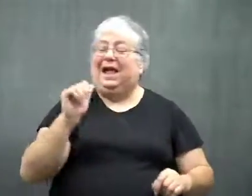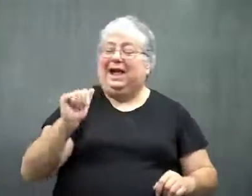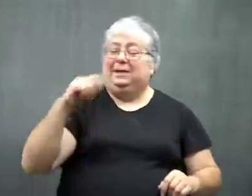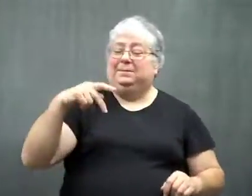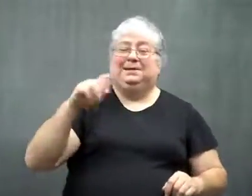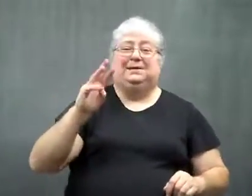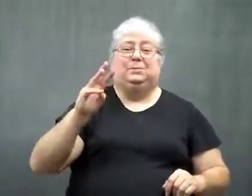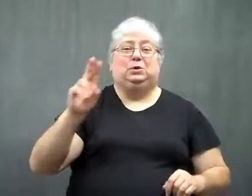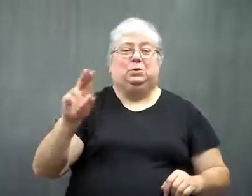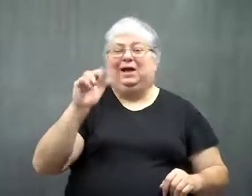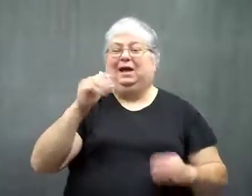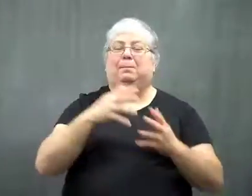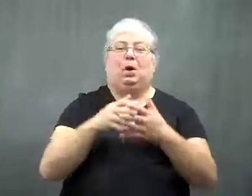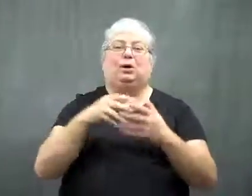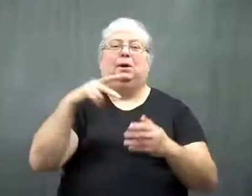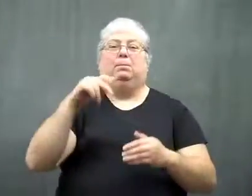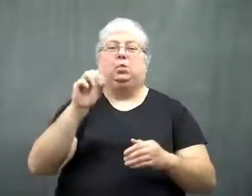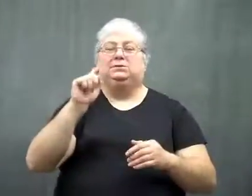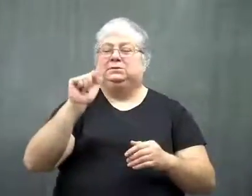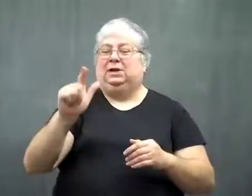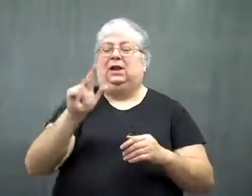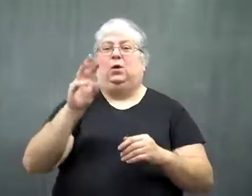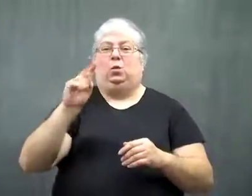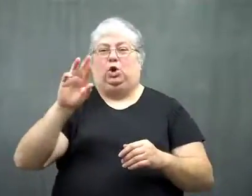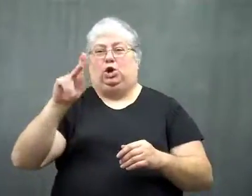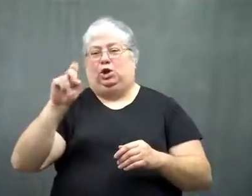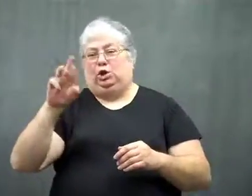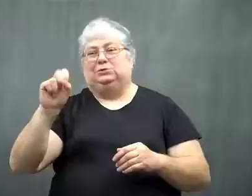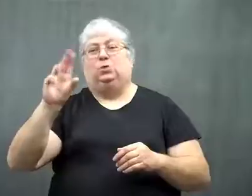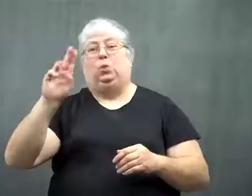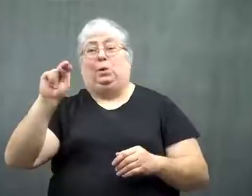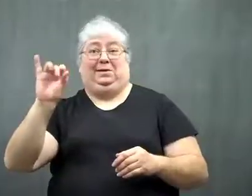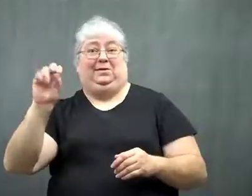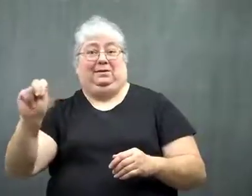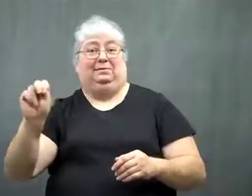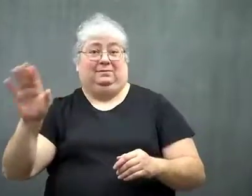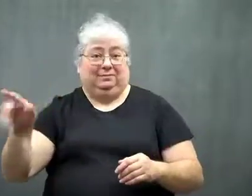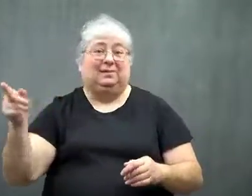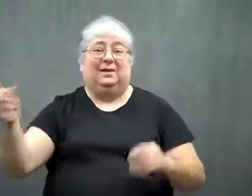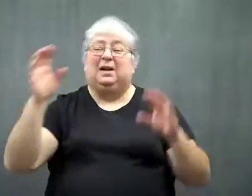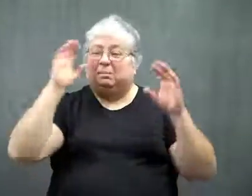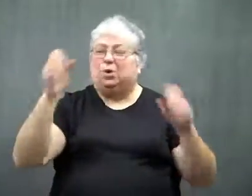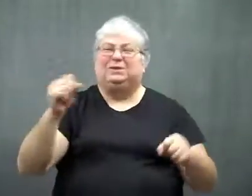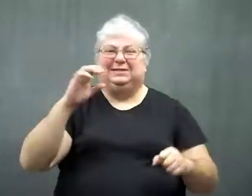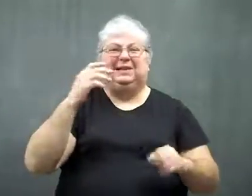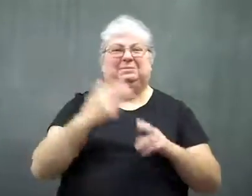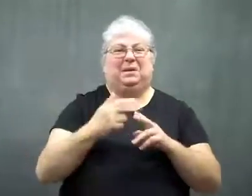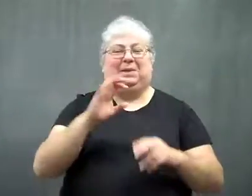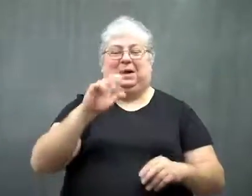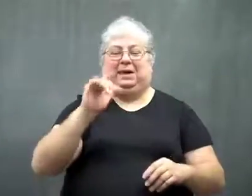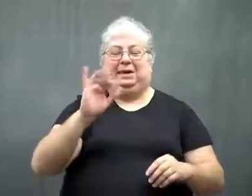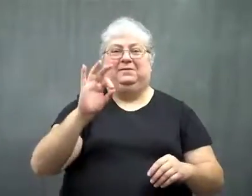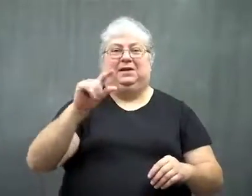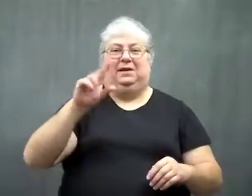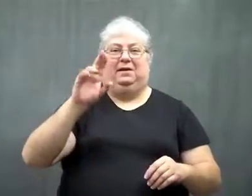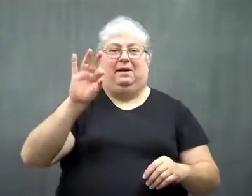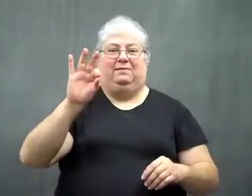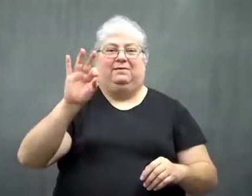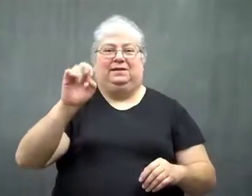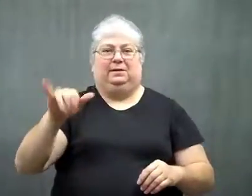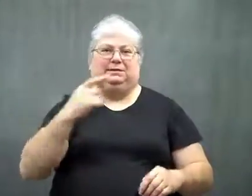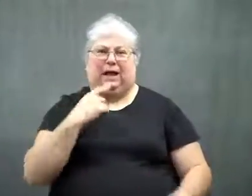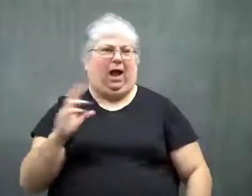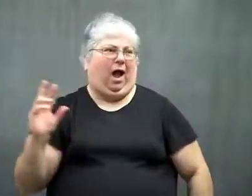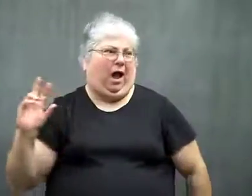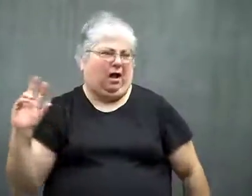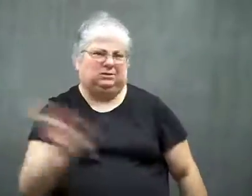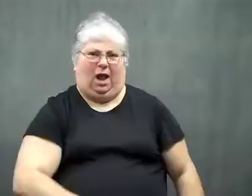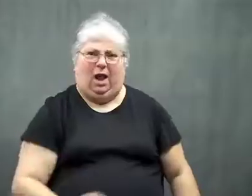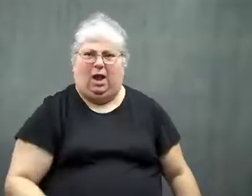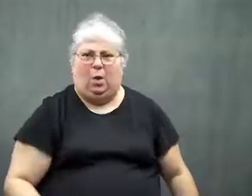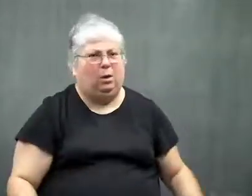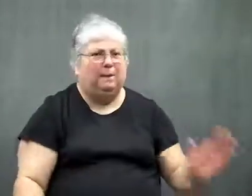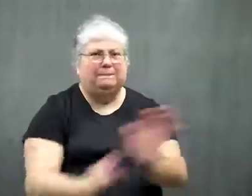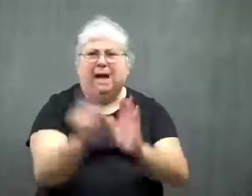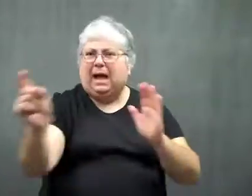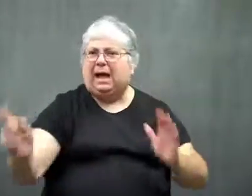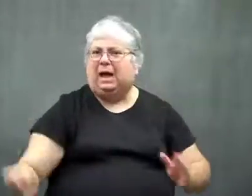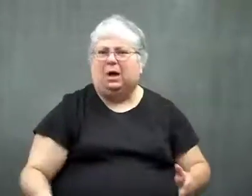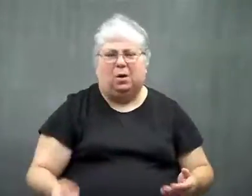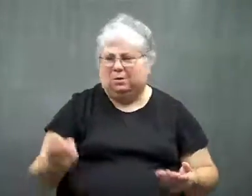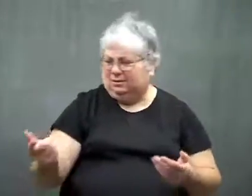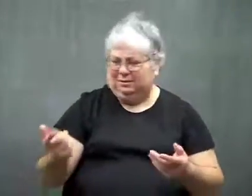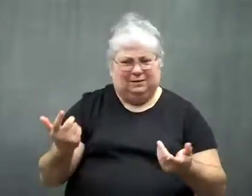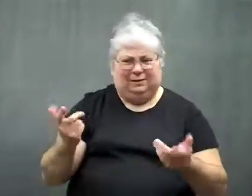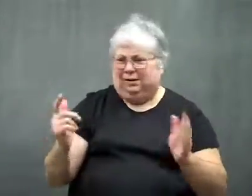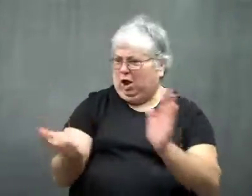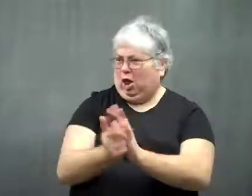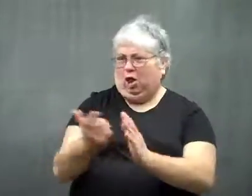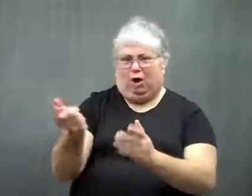The American Postal Workers Union (APWU) President Cliff Guffey is totally against that.